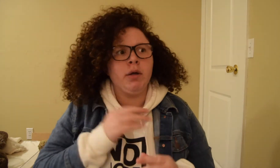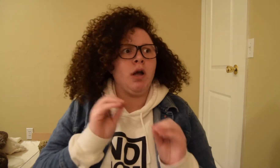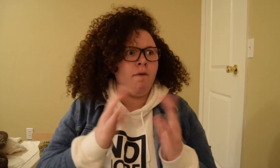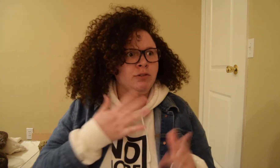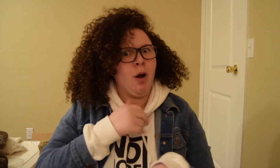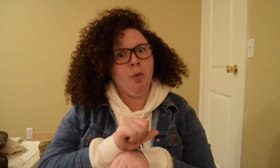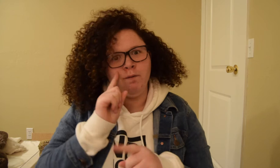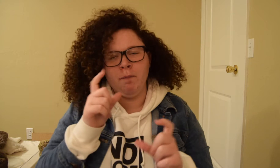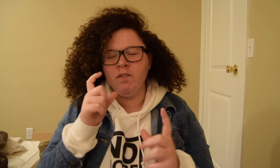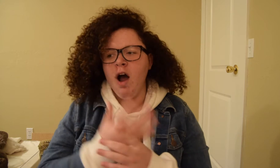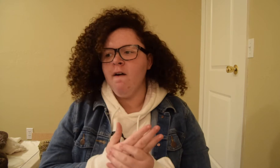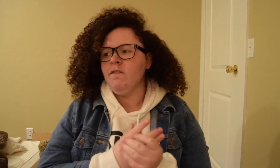And also my work for photography